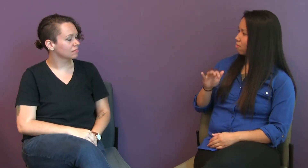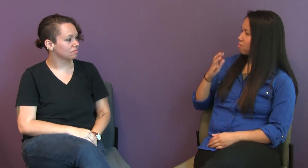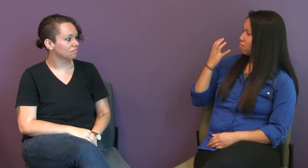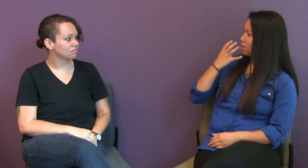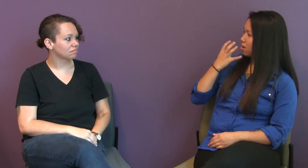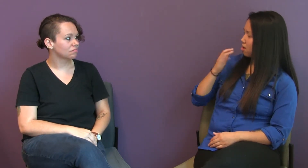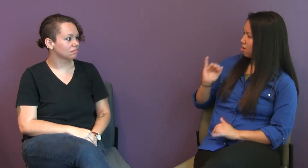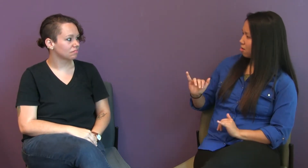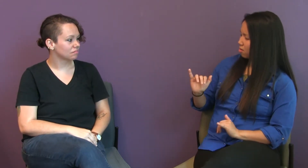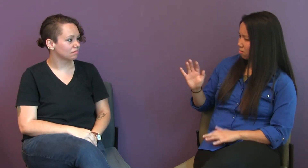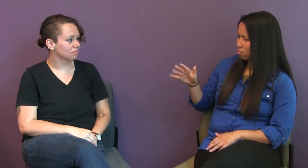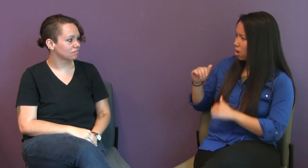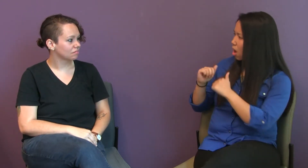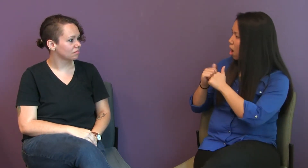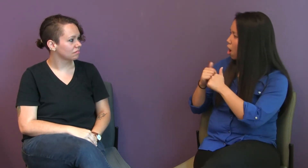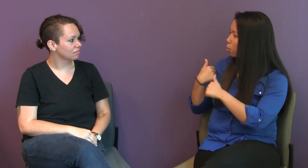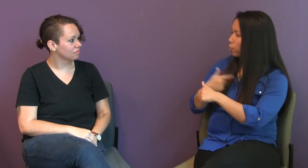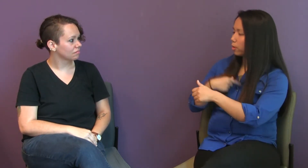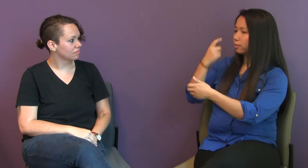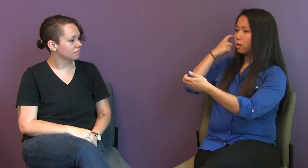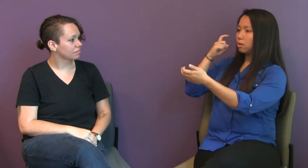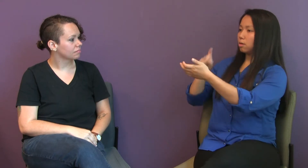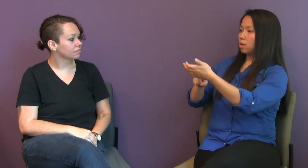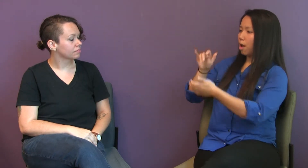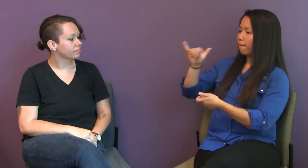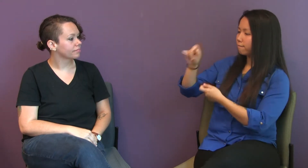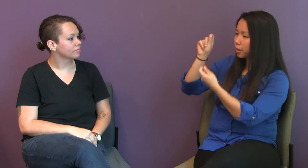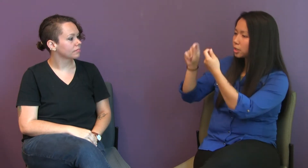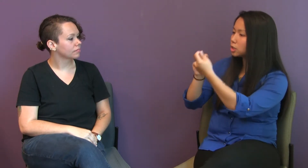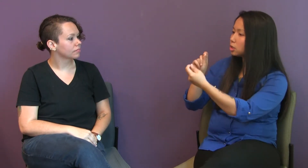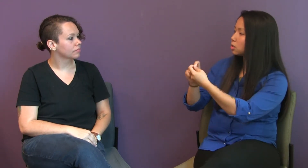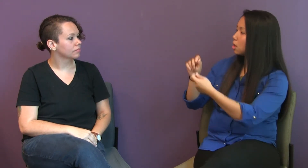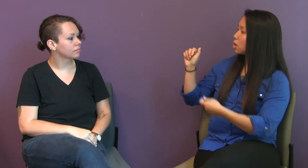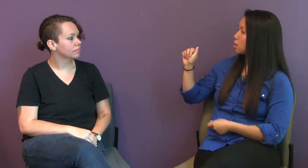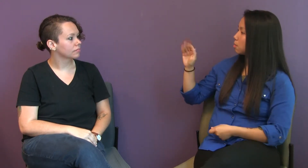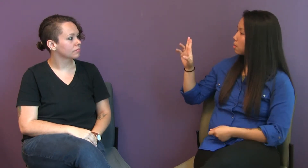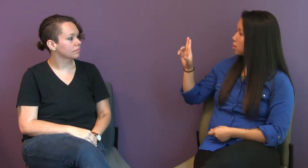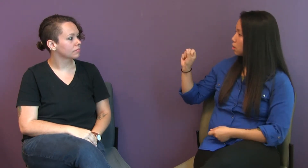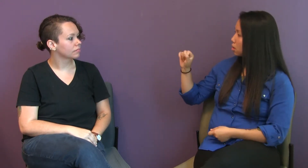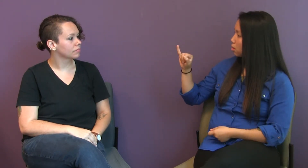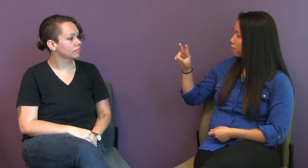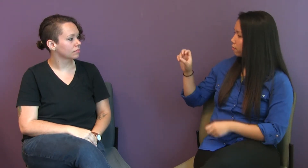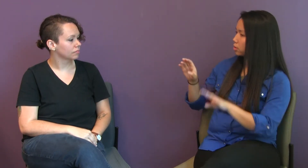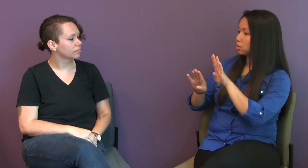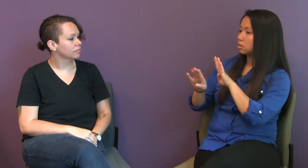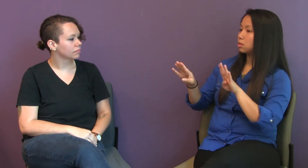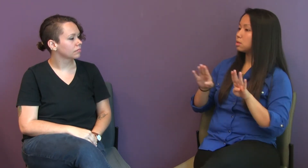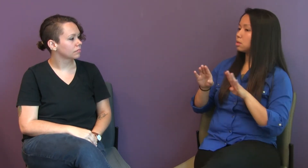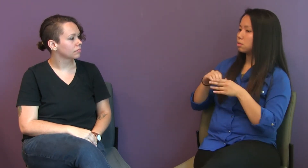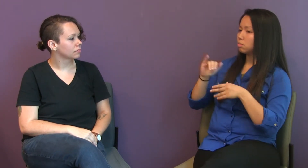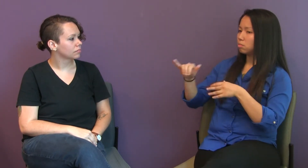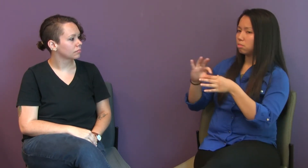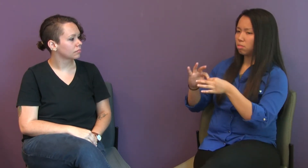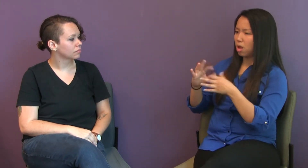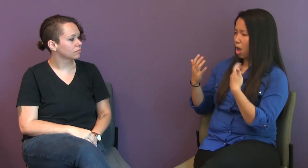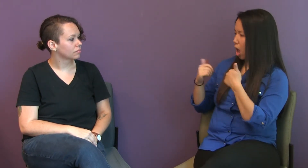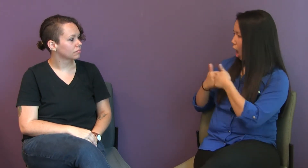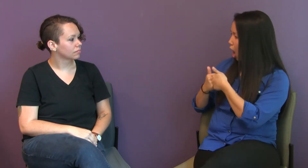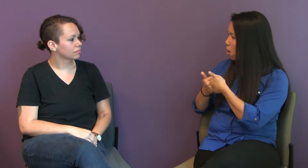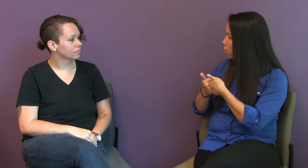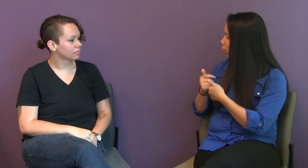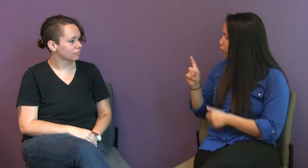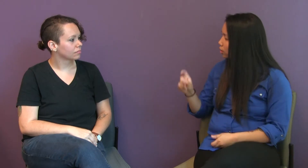Oh ok. How do you recognize a certain abusive behavior in a LGBTQIA relationship?